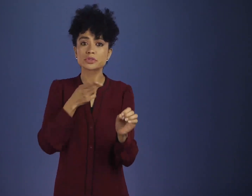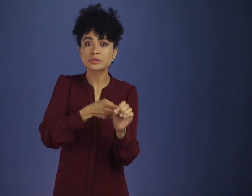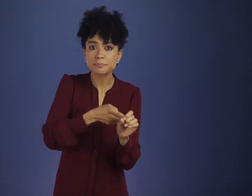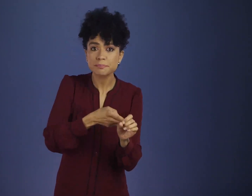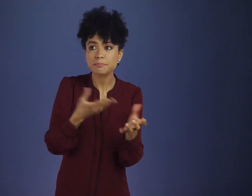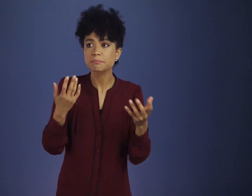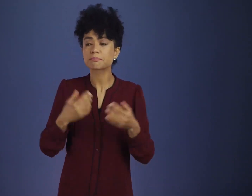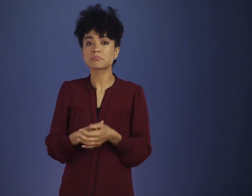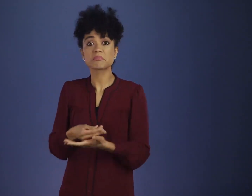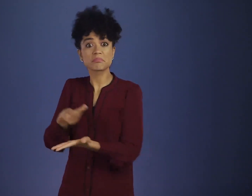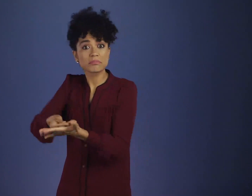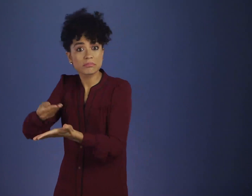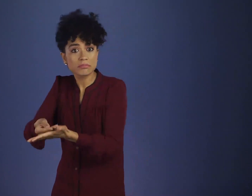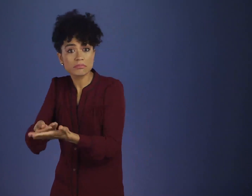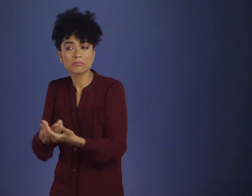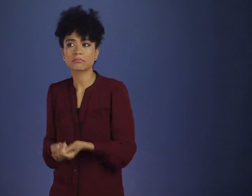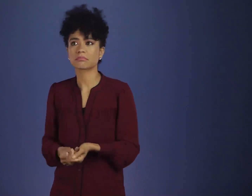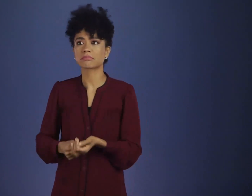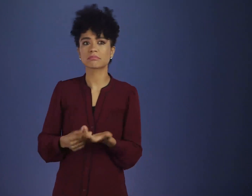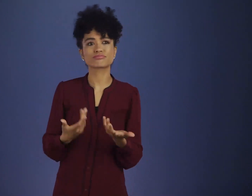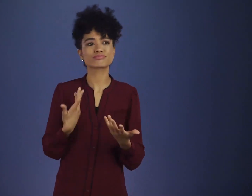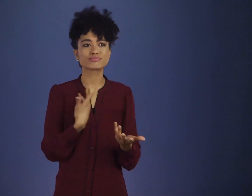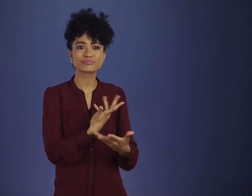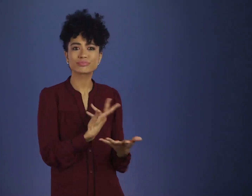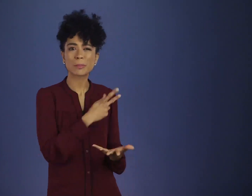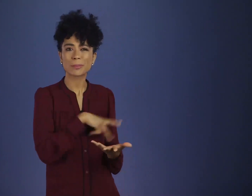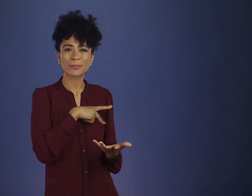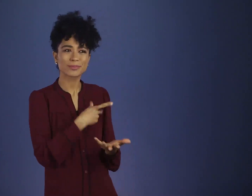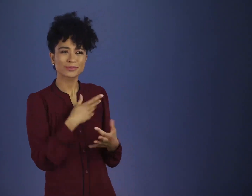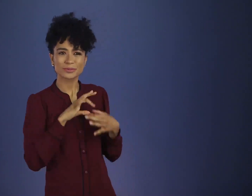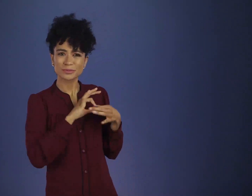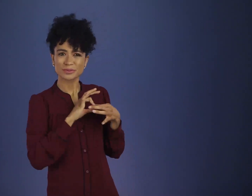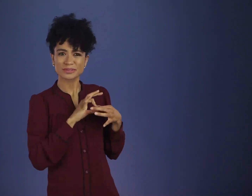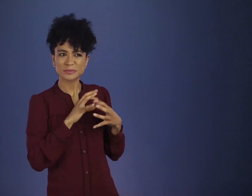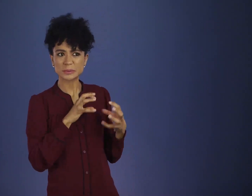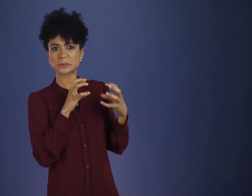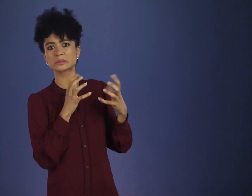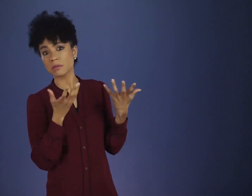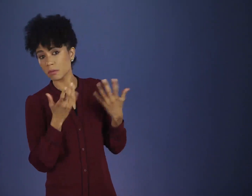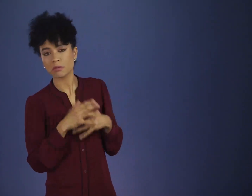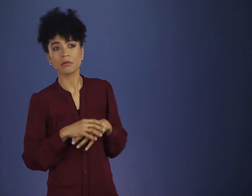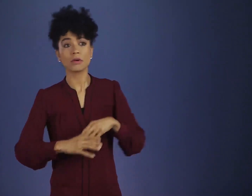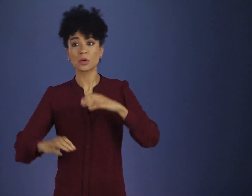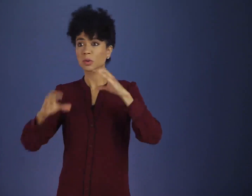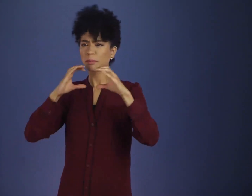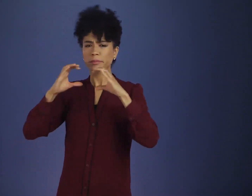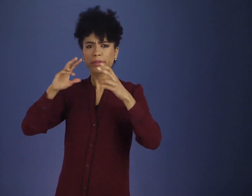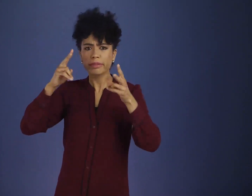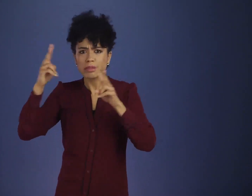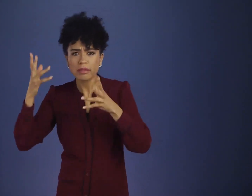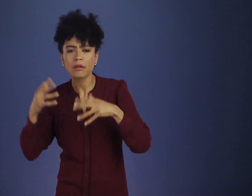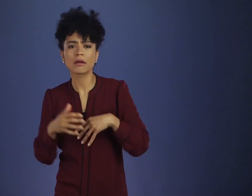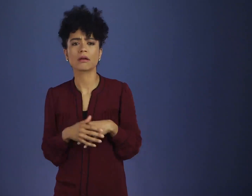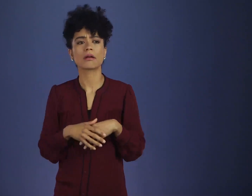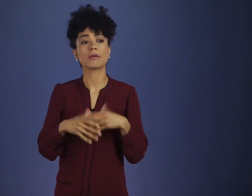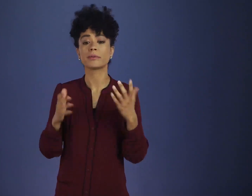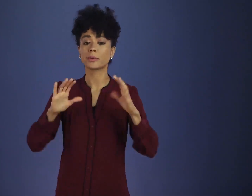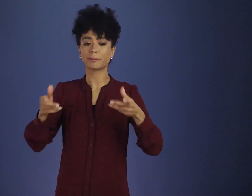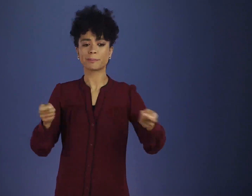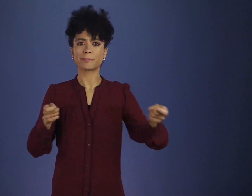money, personal relations, public relations, management of groups, clubs,